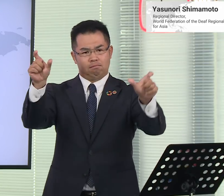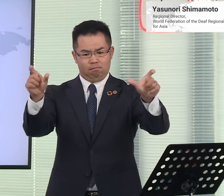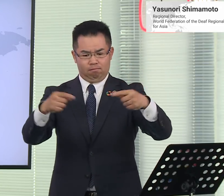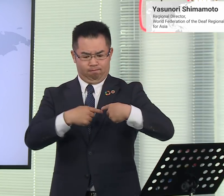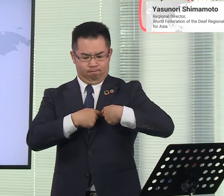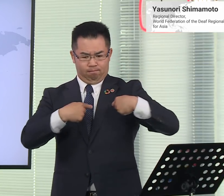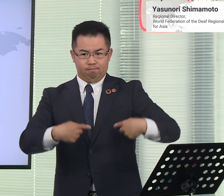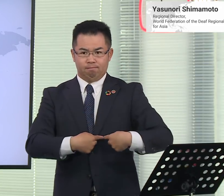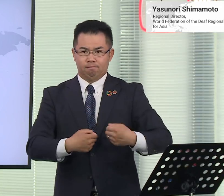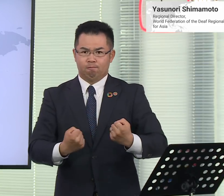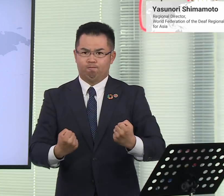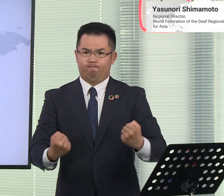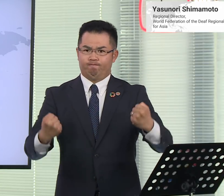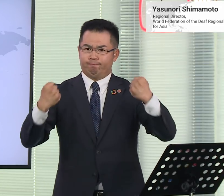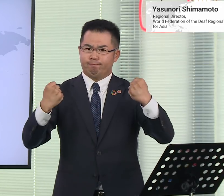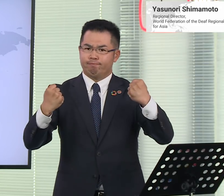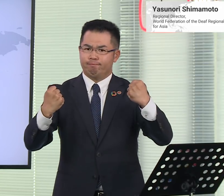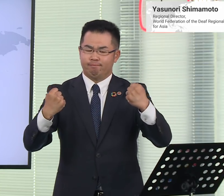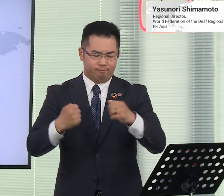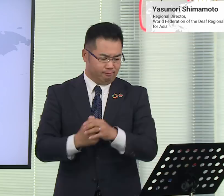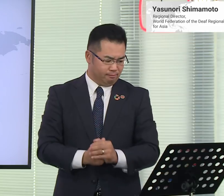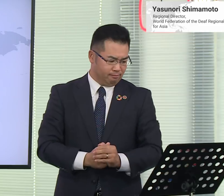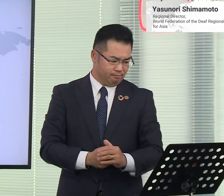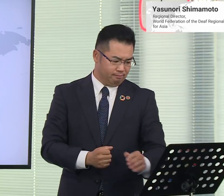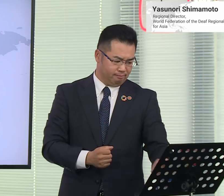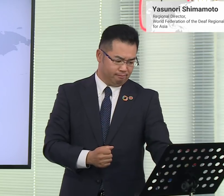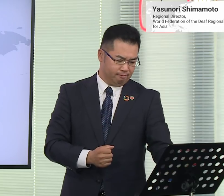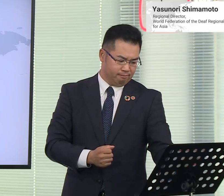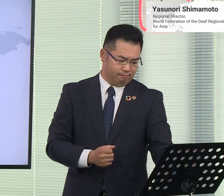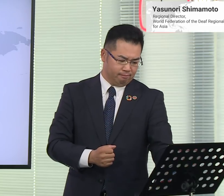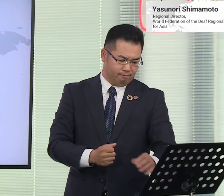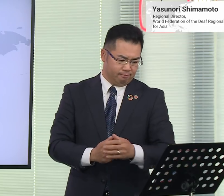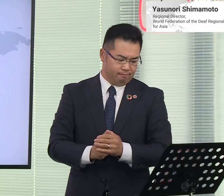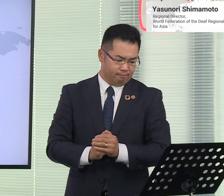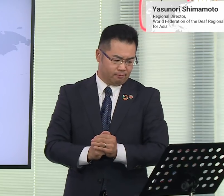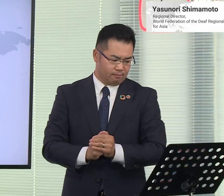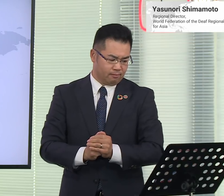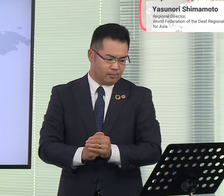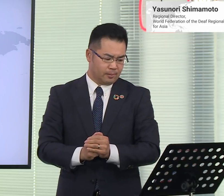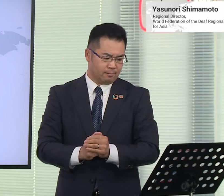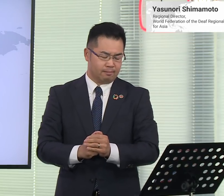That Assembly had a great is significance for Deaf people, in which